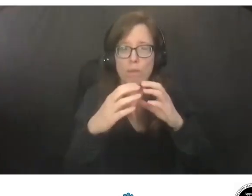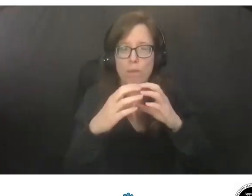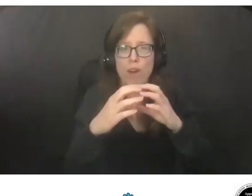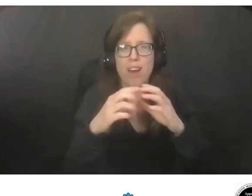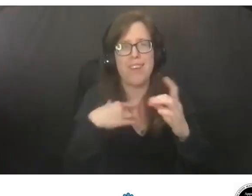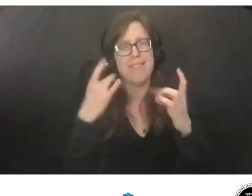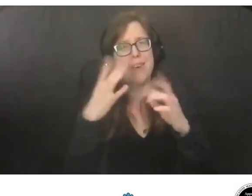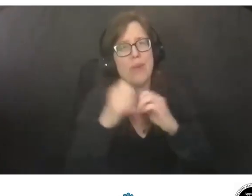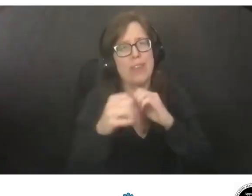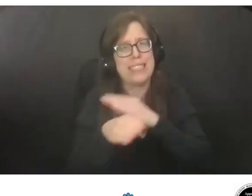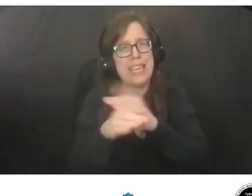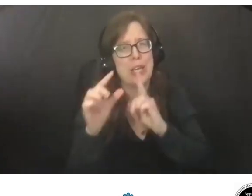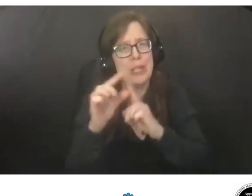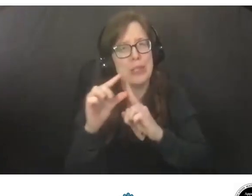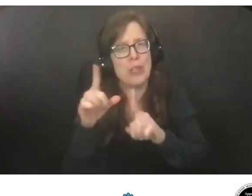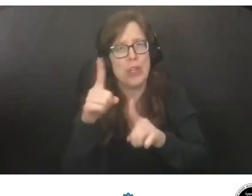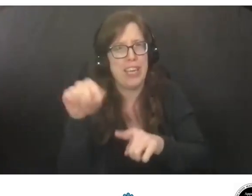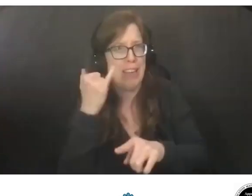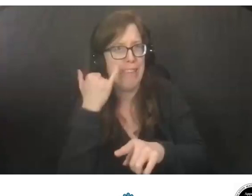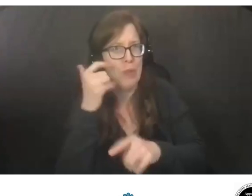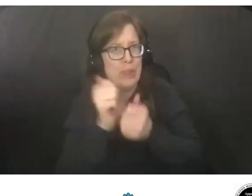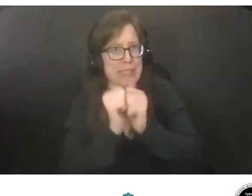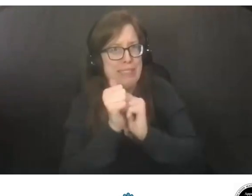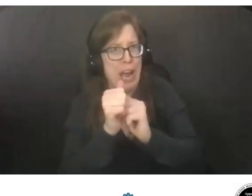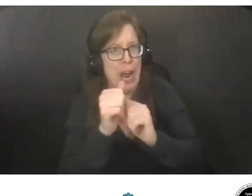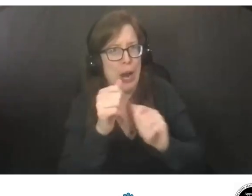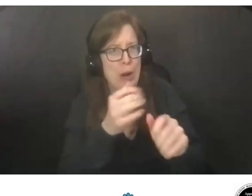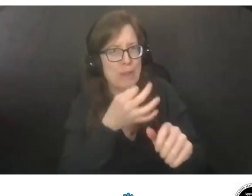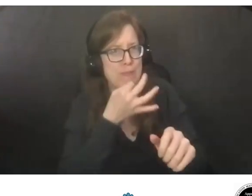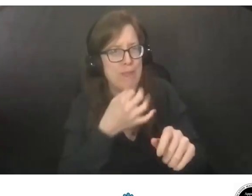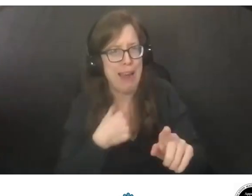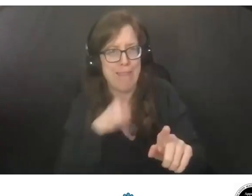I'm so bad with soccer! If y'all are soccer fans, you're going to be horrified by everything, my